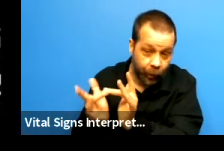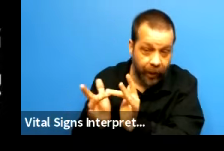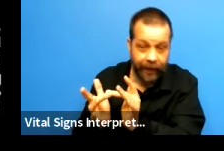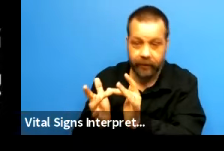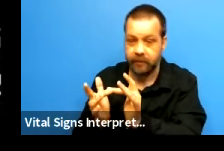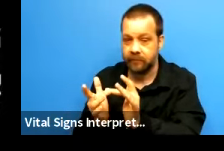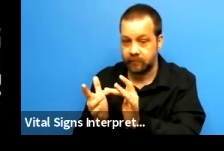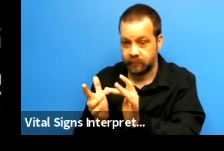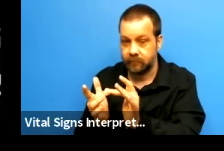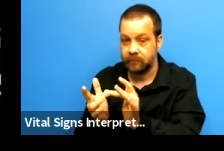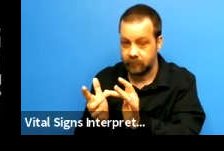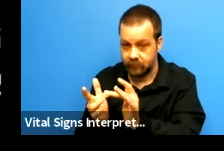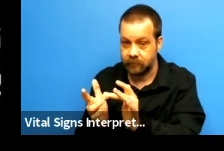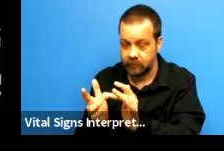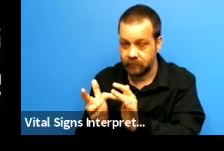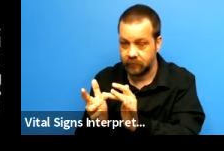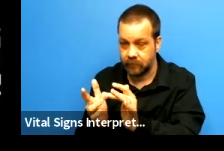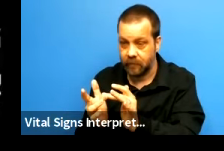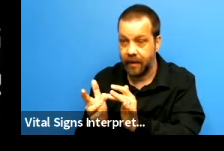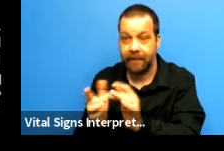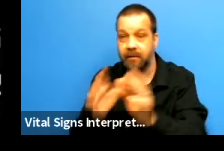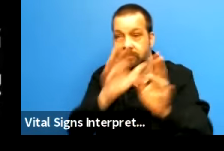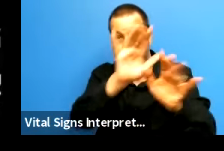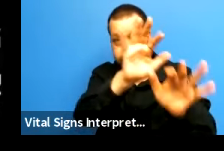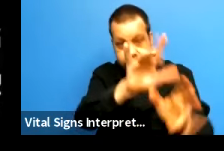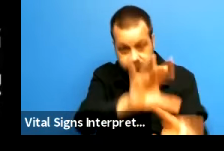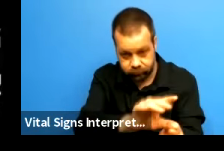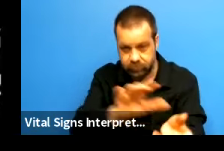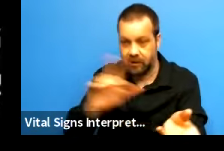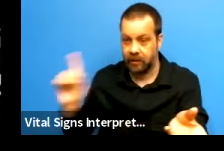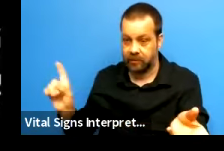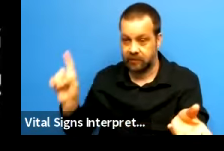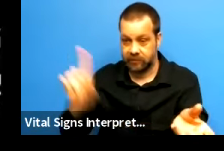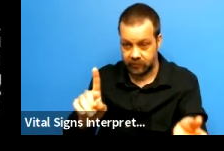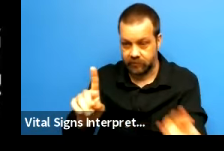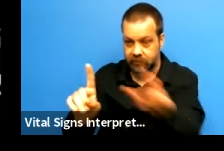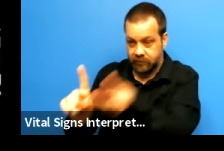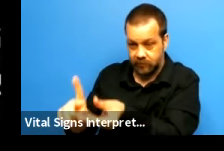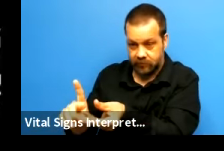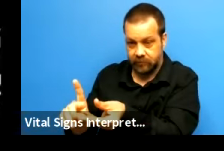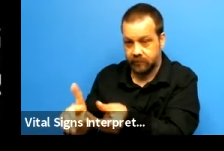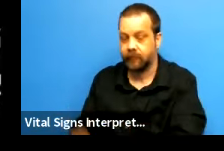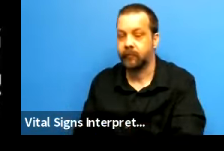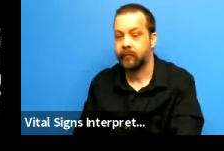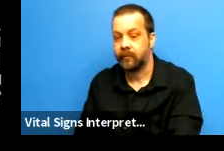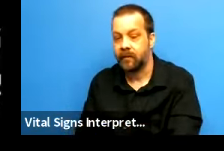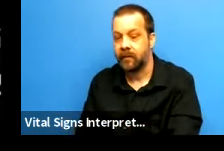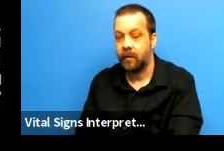and do pick up or no contact delivery. Allow a person to wait for an appointment